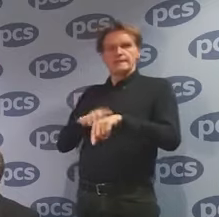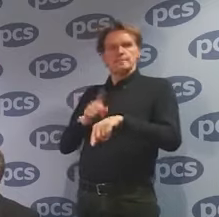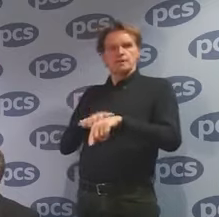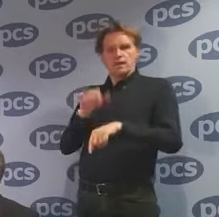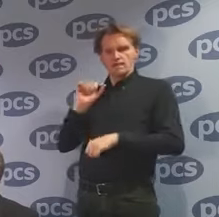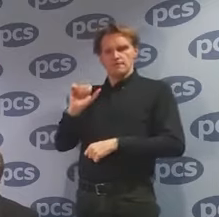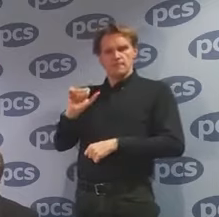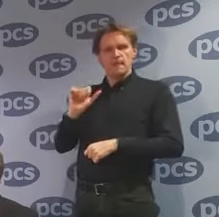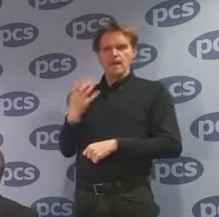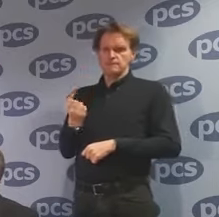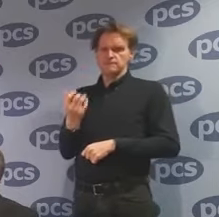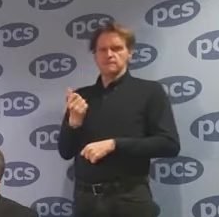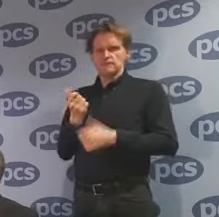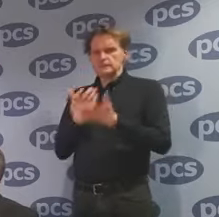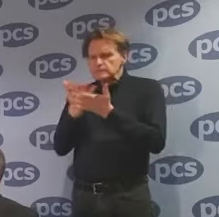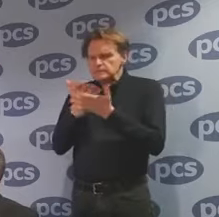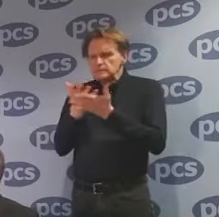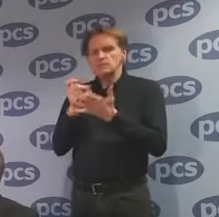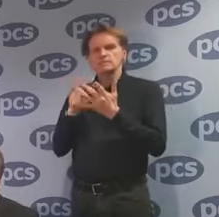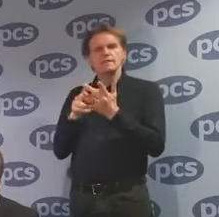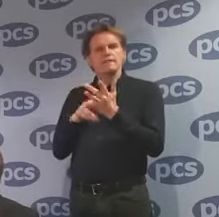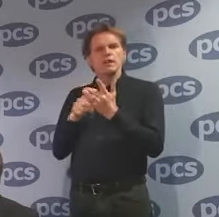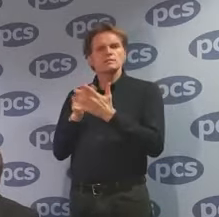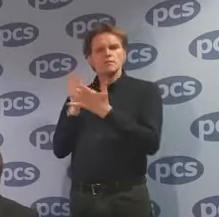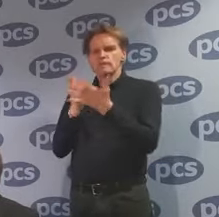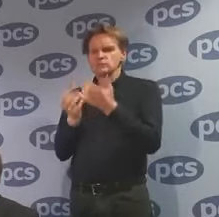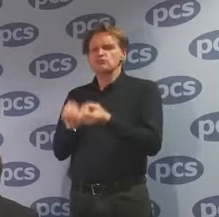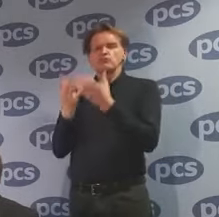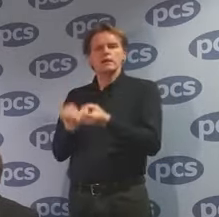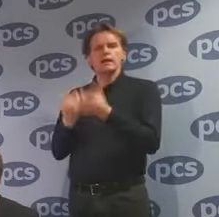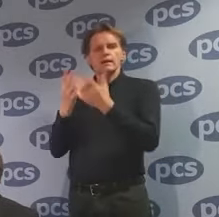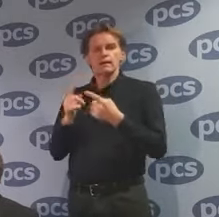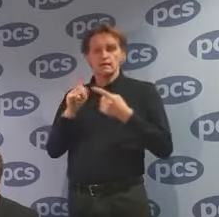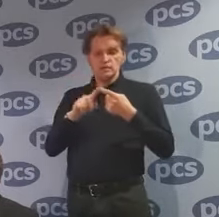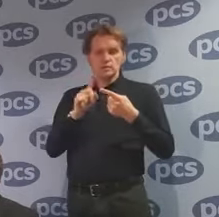same time and alongside that Jim has asked that whilst we had the largest